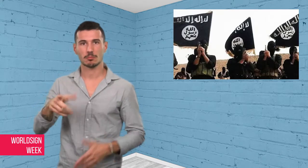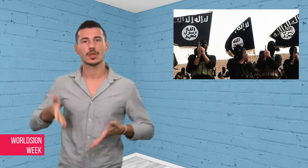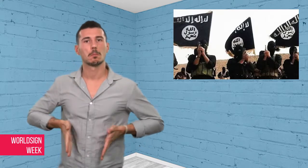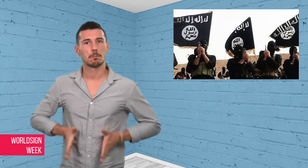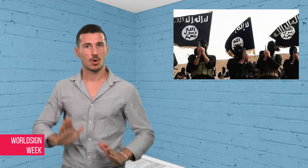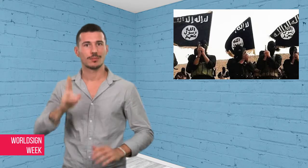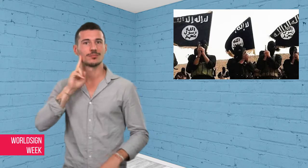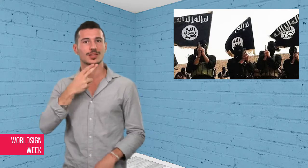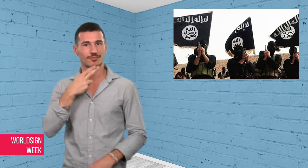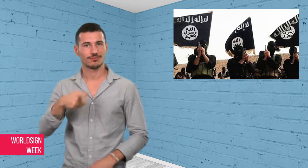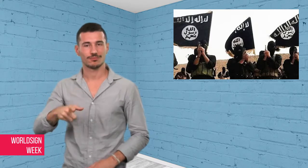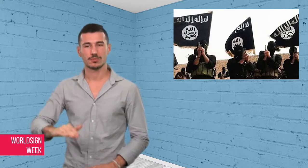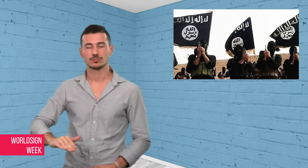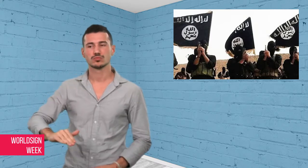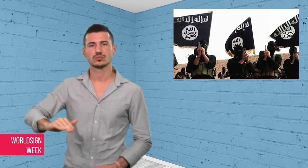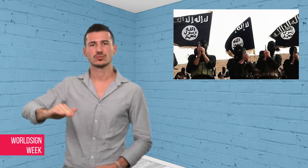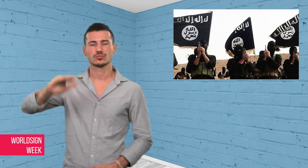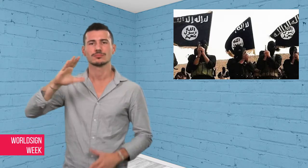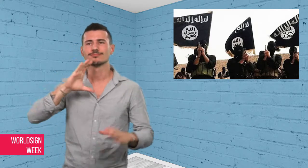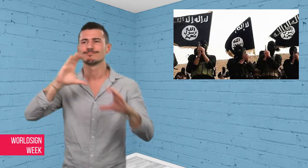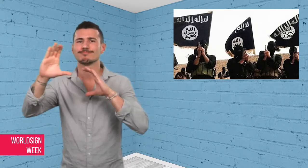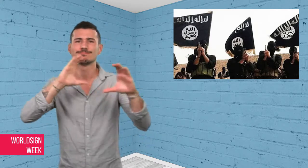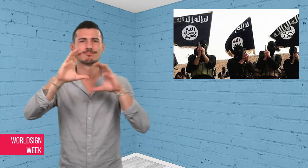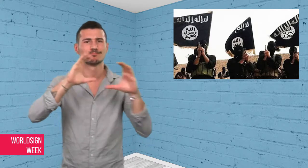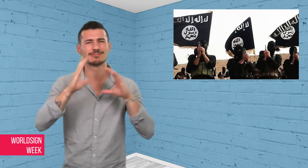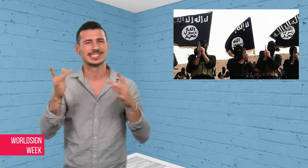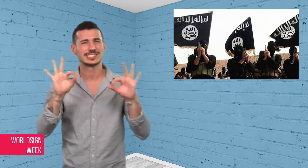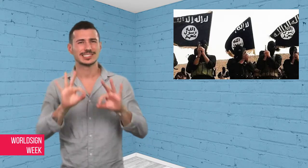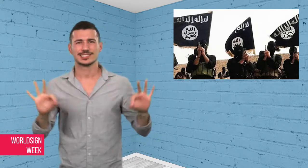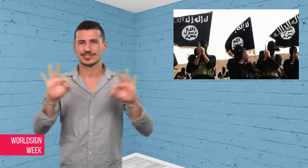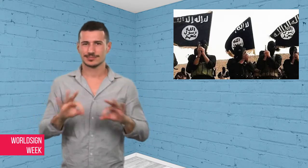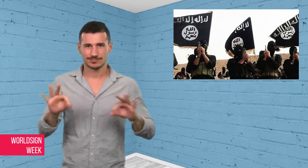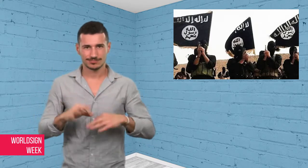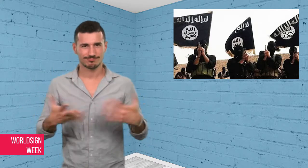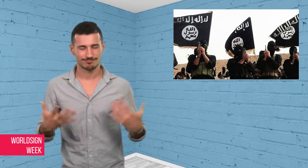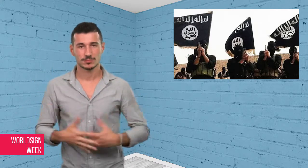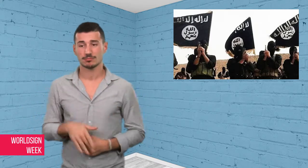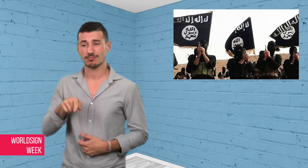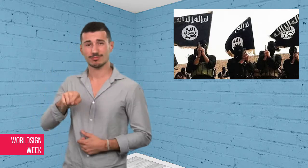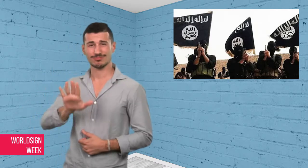His family decided to flee their country for